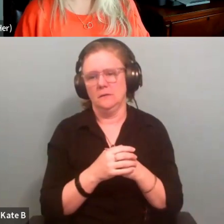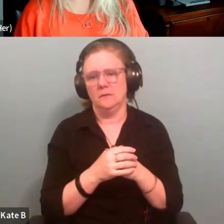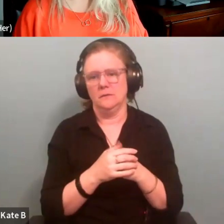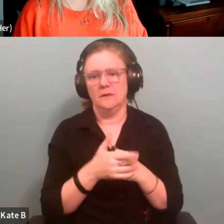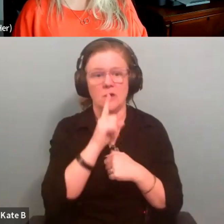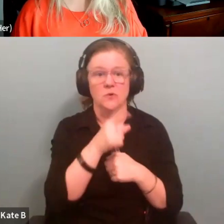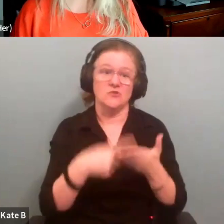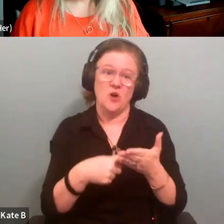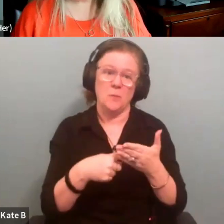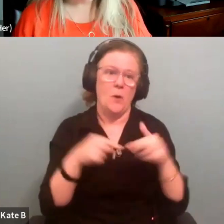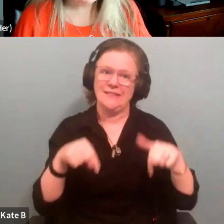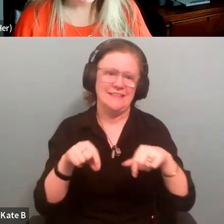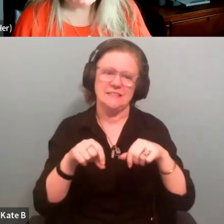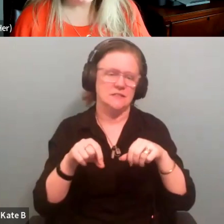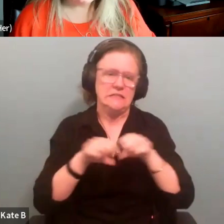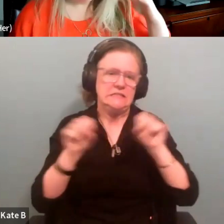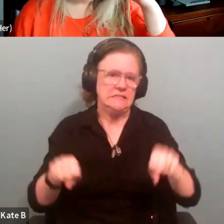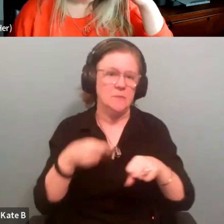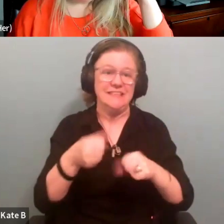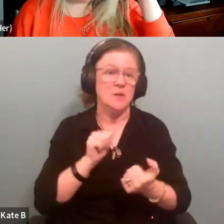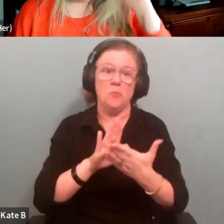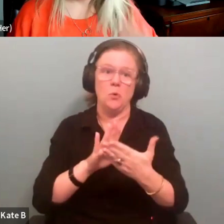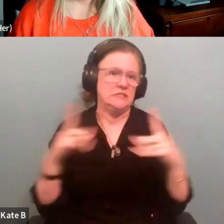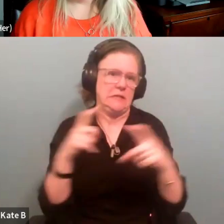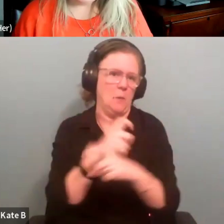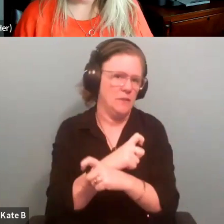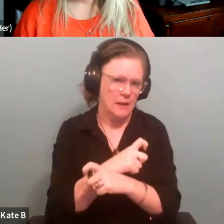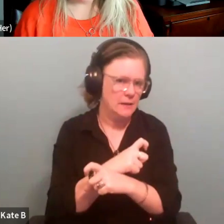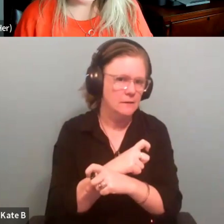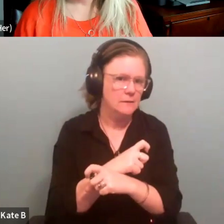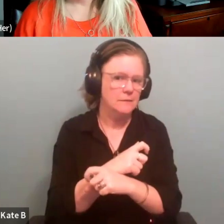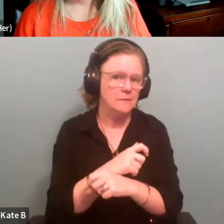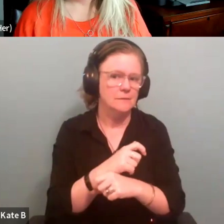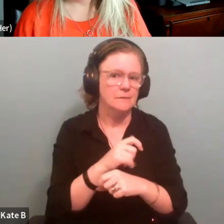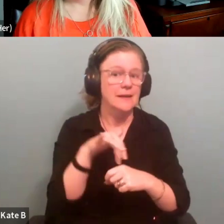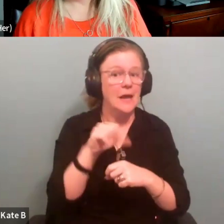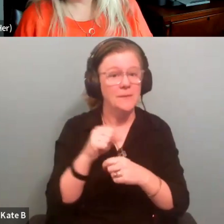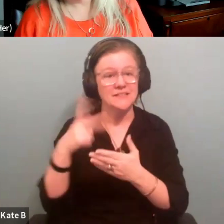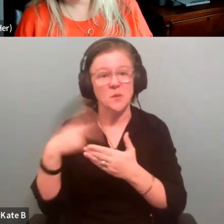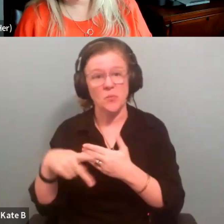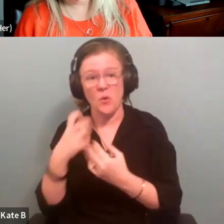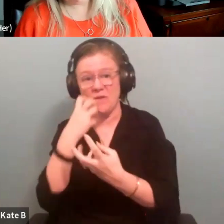complexity of this, and how to really realize the value takes a lot of different factors and